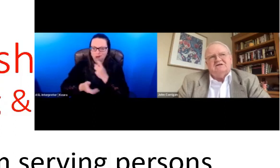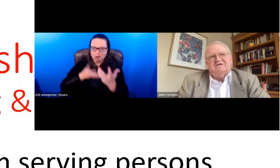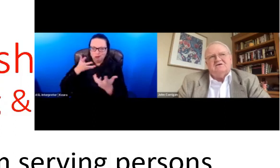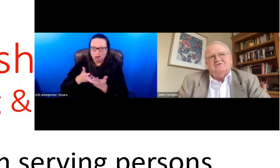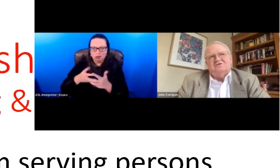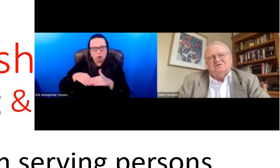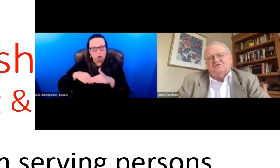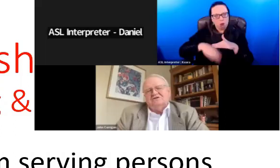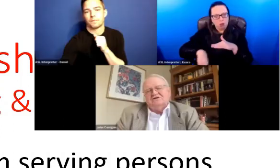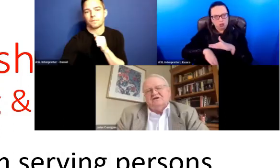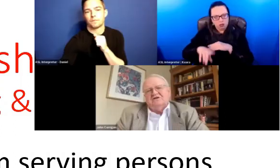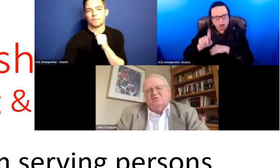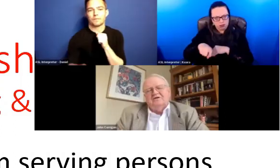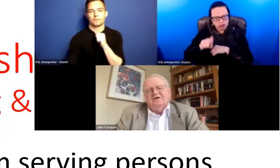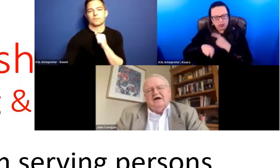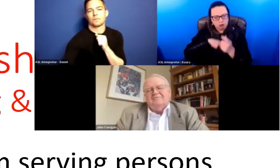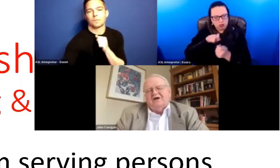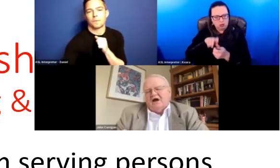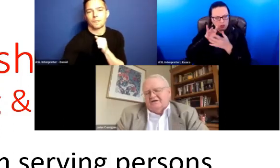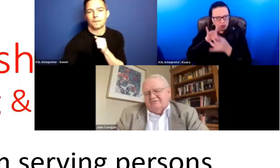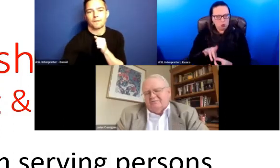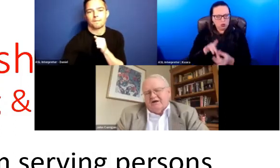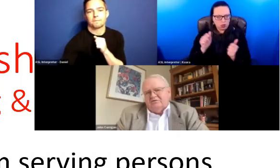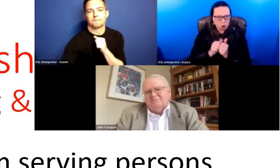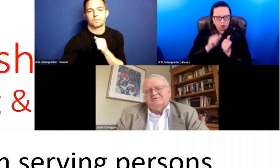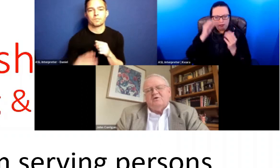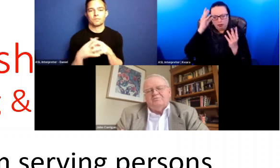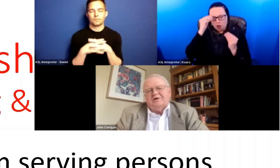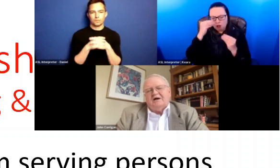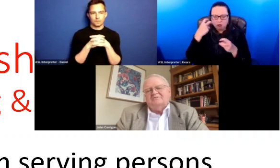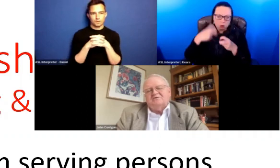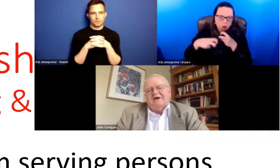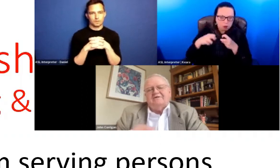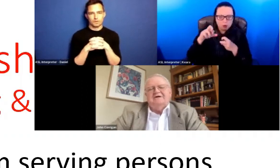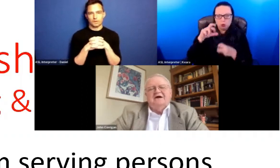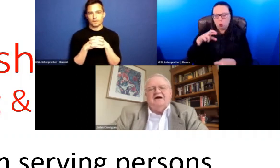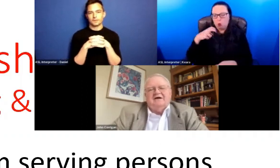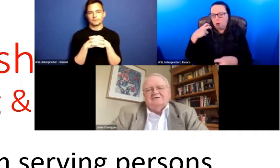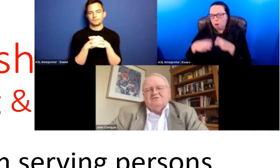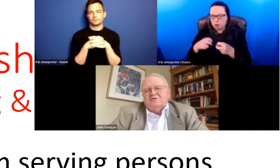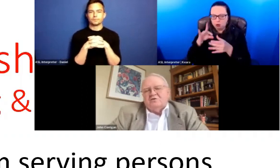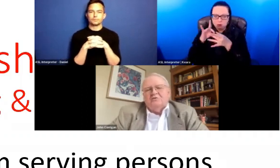particularly those associated with cognitive problems or problems around so called neuro